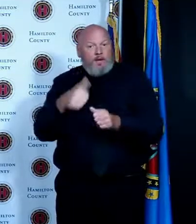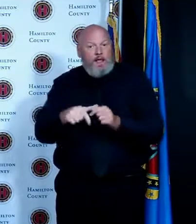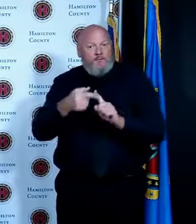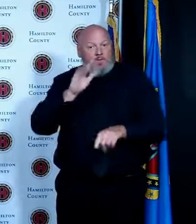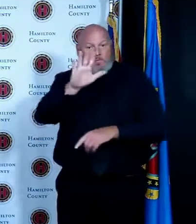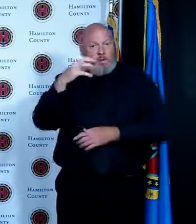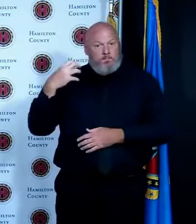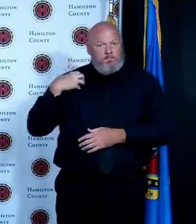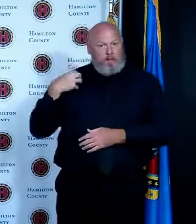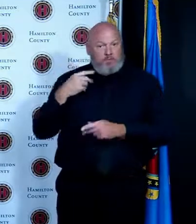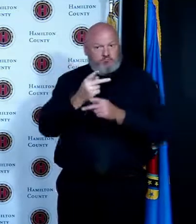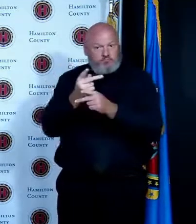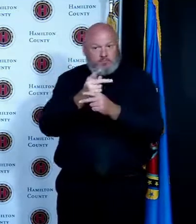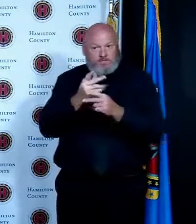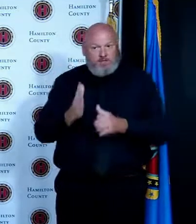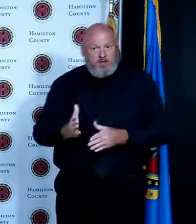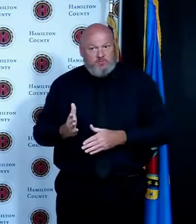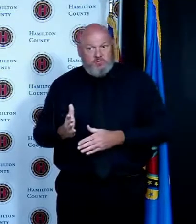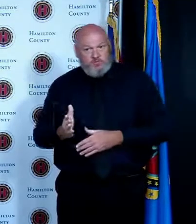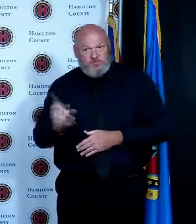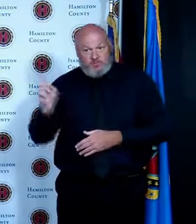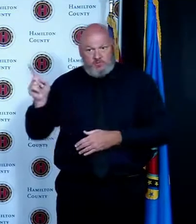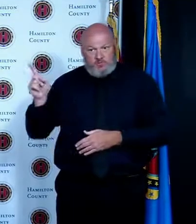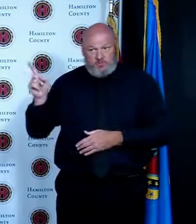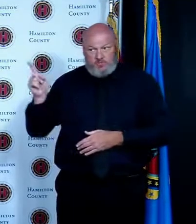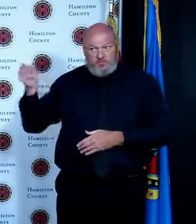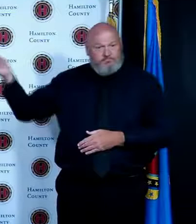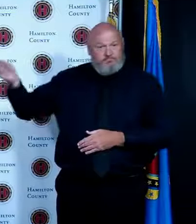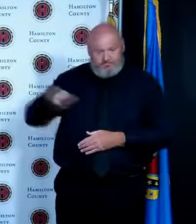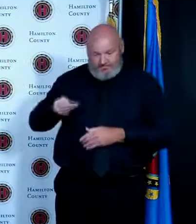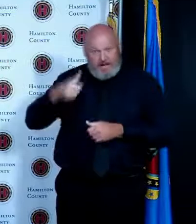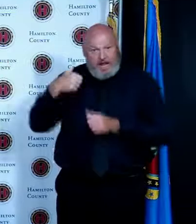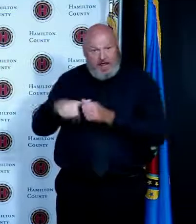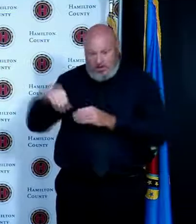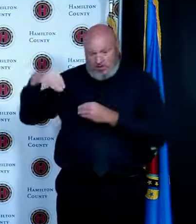the decrease in wages a letter from an employer you get the